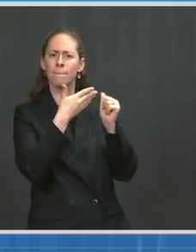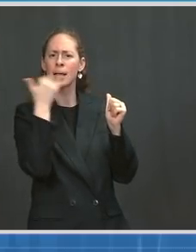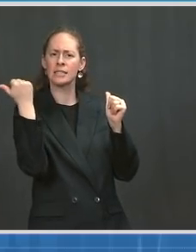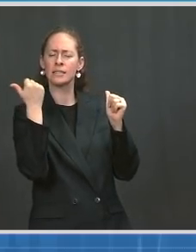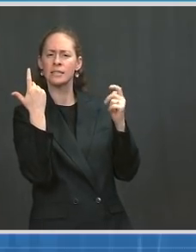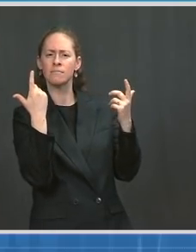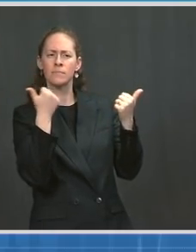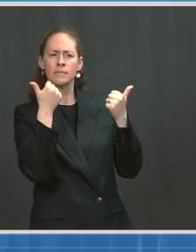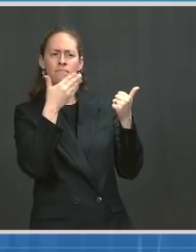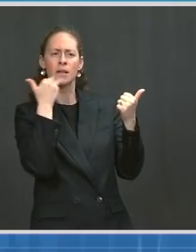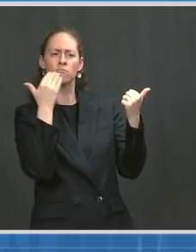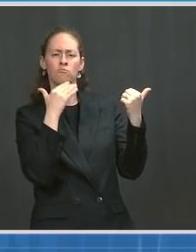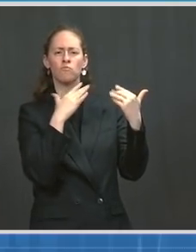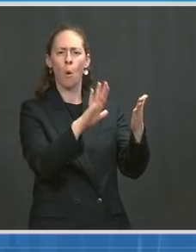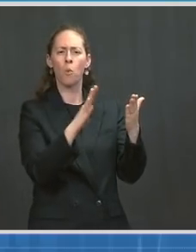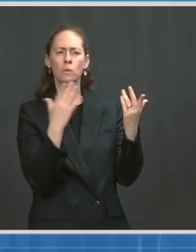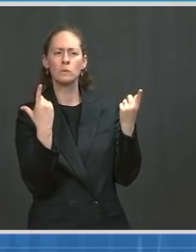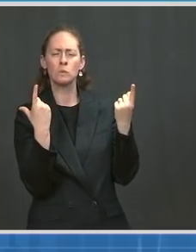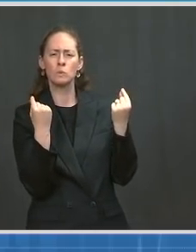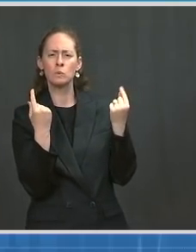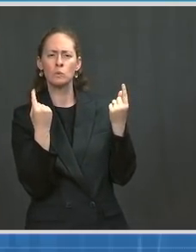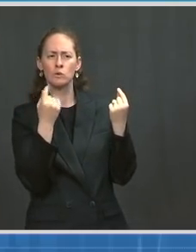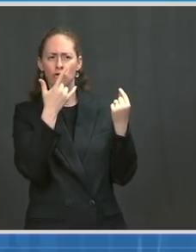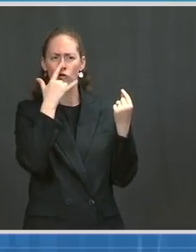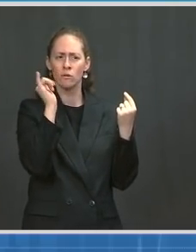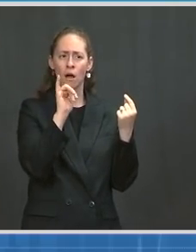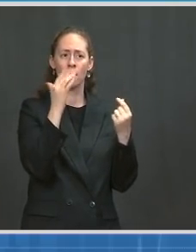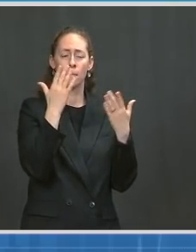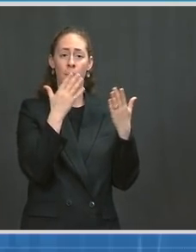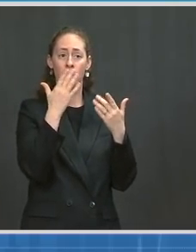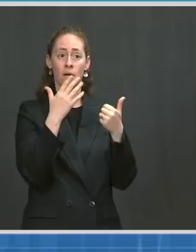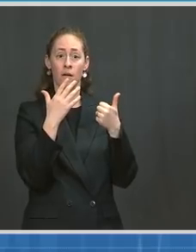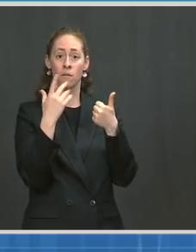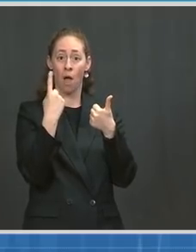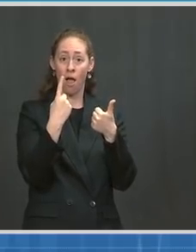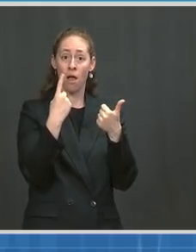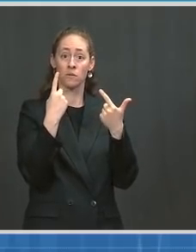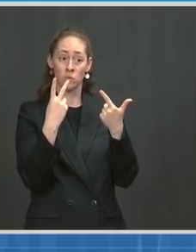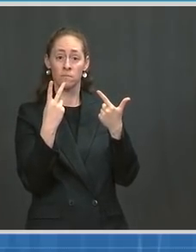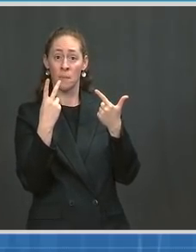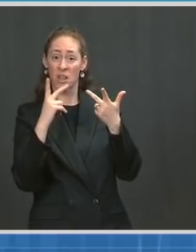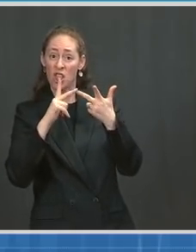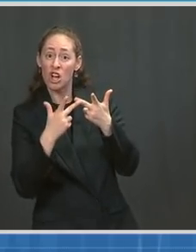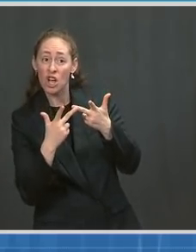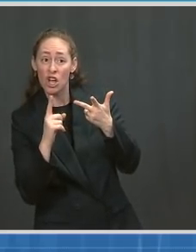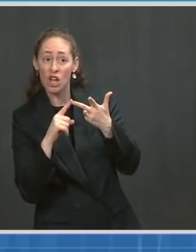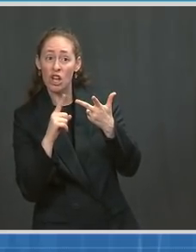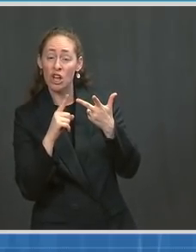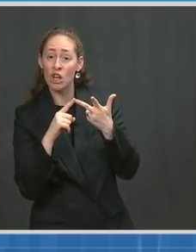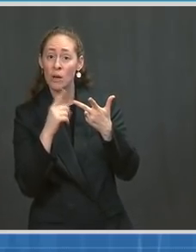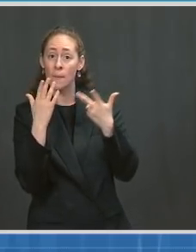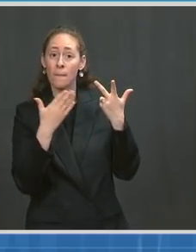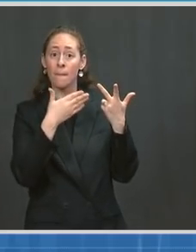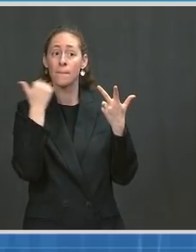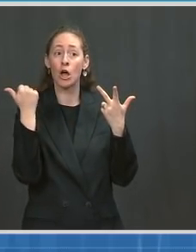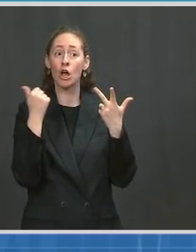The idea of monoclonal antibodies is a reasonable idea. It has not been studied in that context